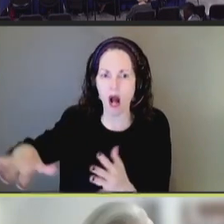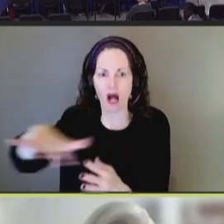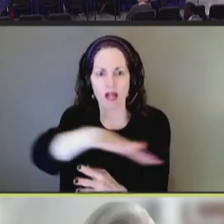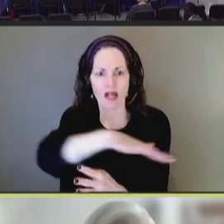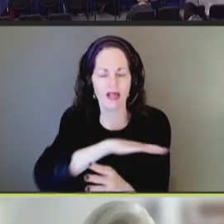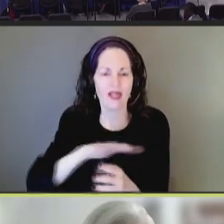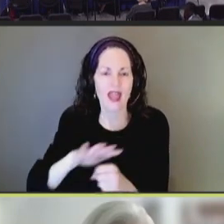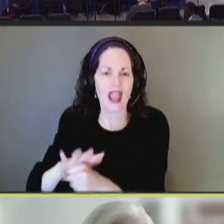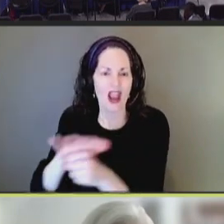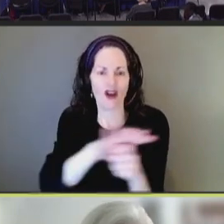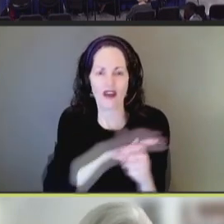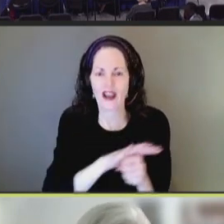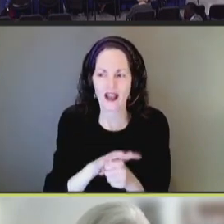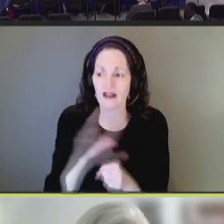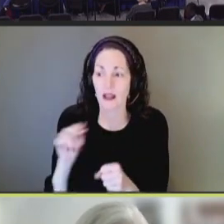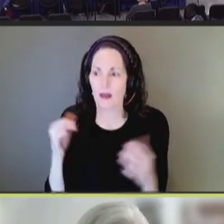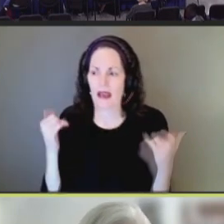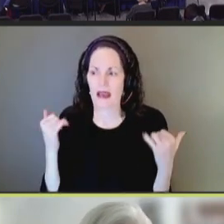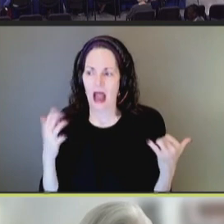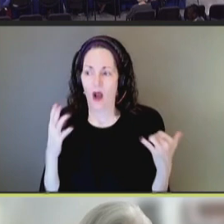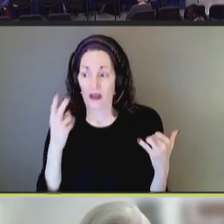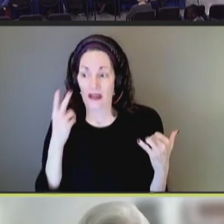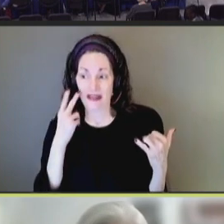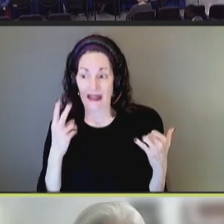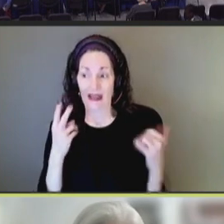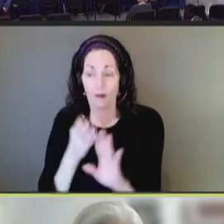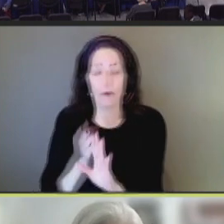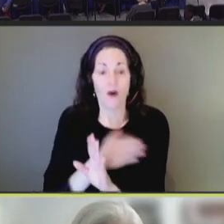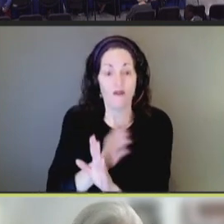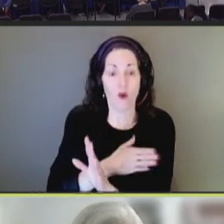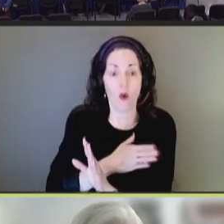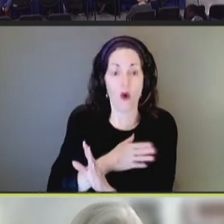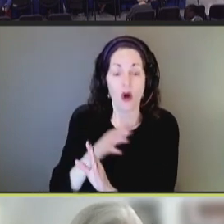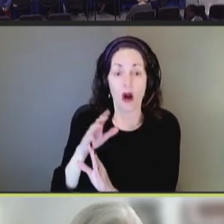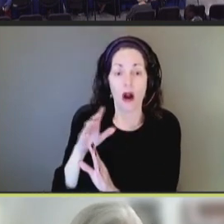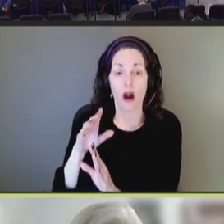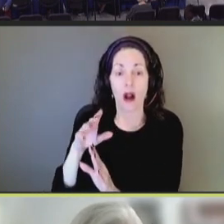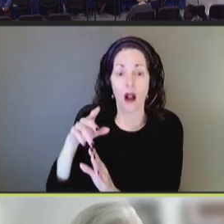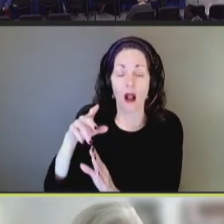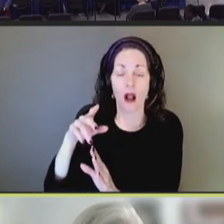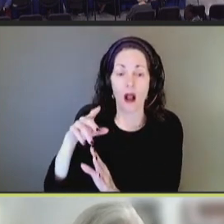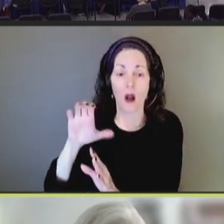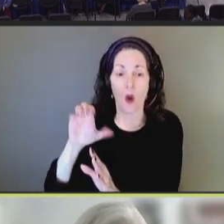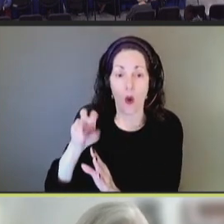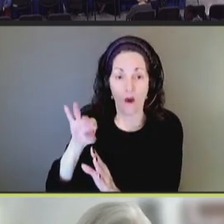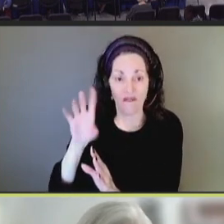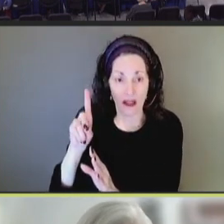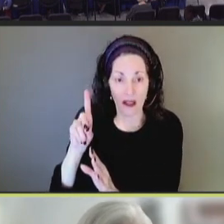data from 13 jurisdictions through a special program that we had with the jurisdictions and